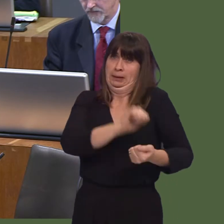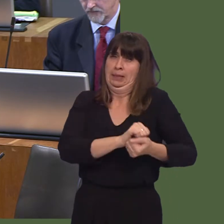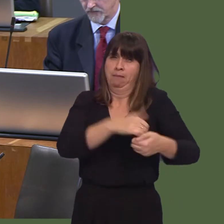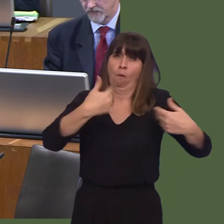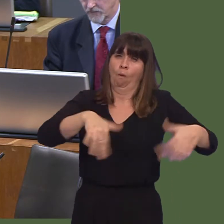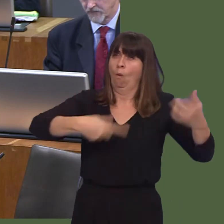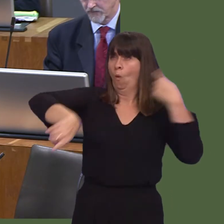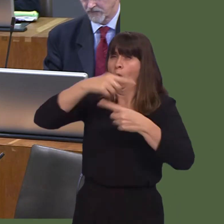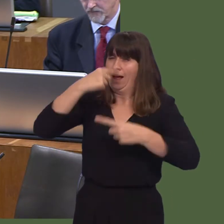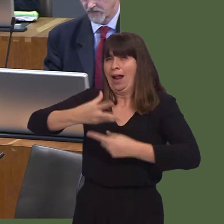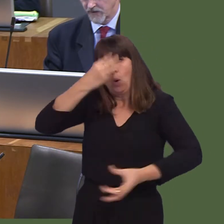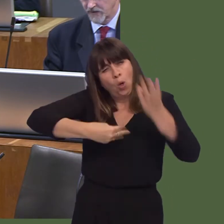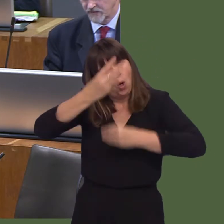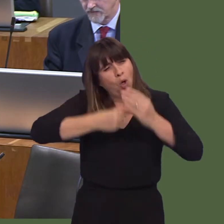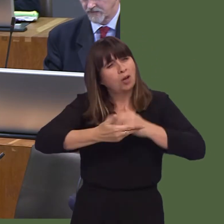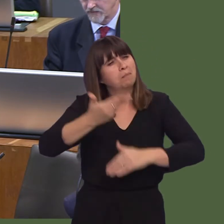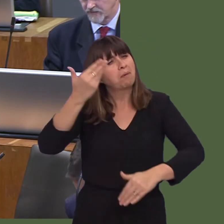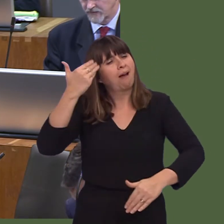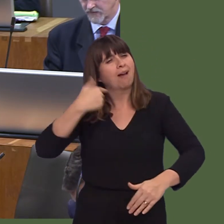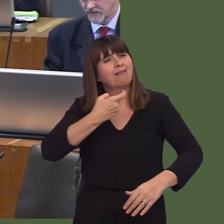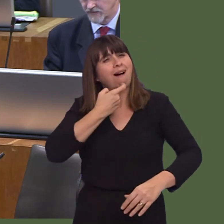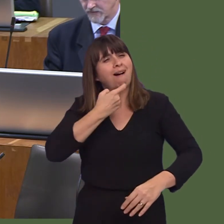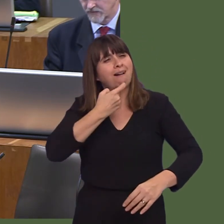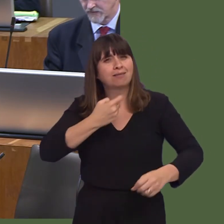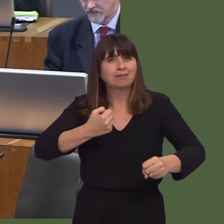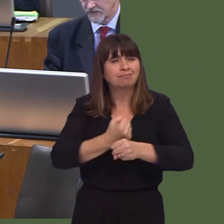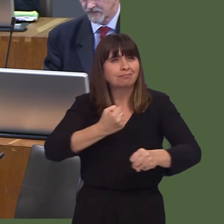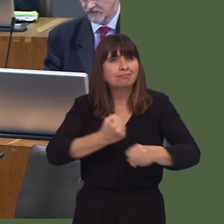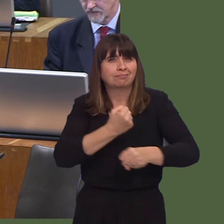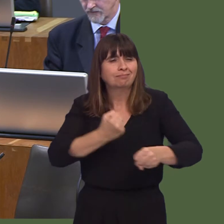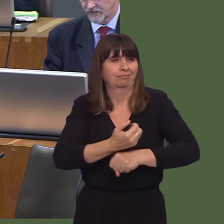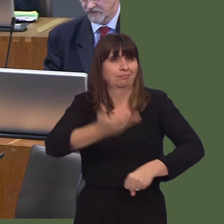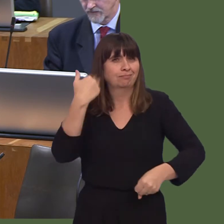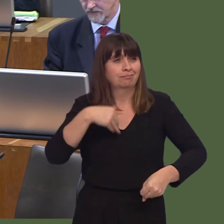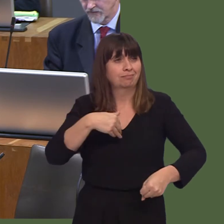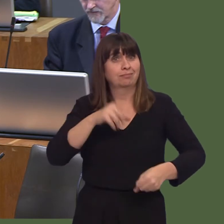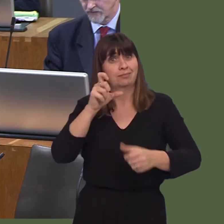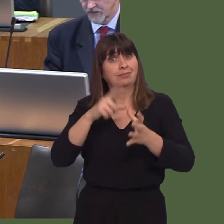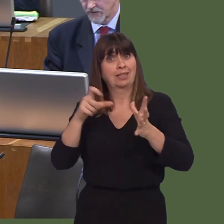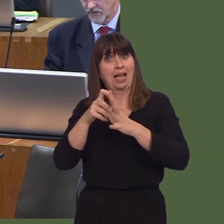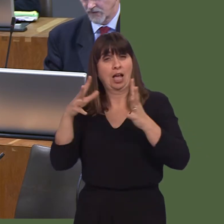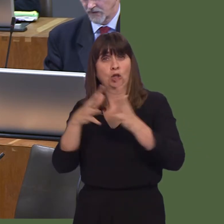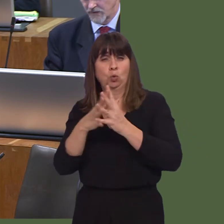of the development of the iron industry here in Wales. Cadw officers regularly monitor the condition of scheduled monuments and provide advice